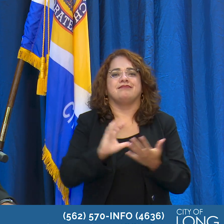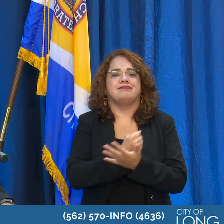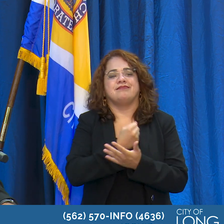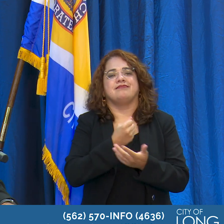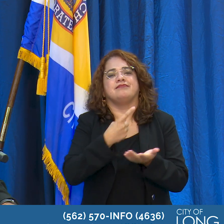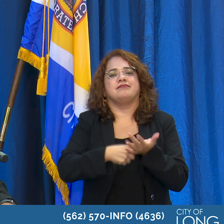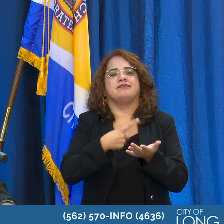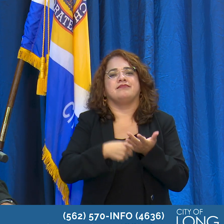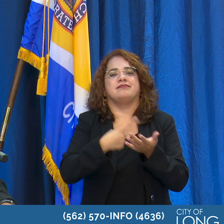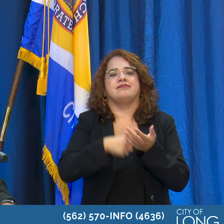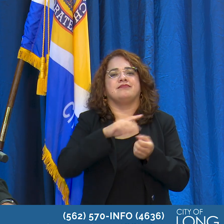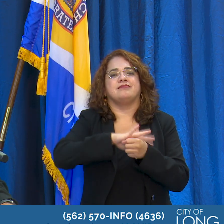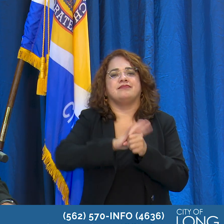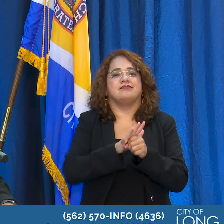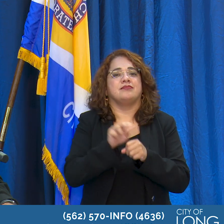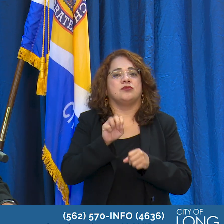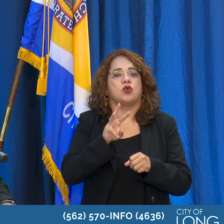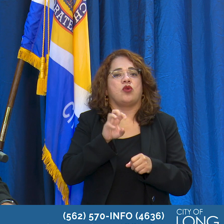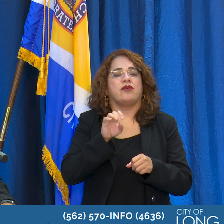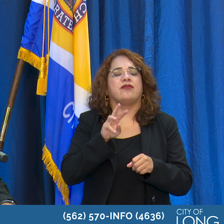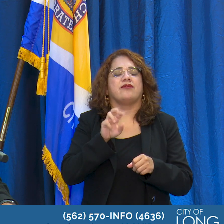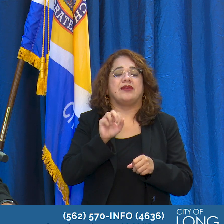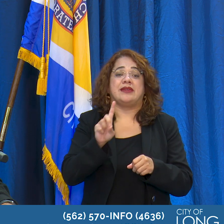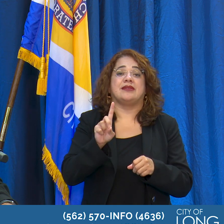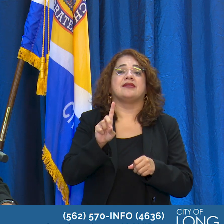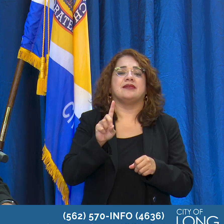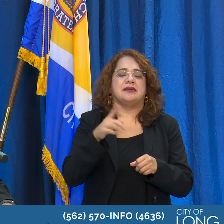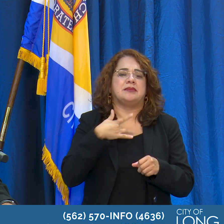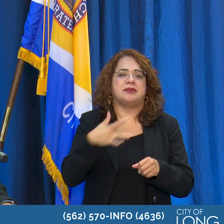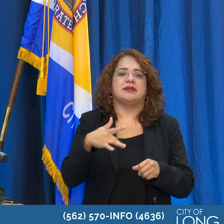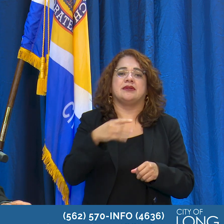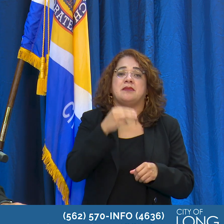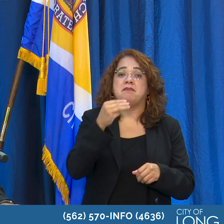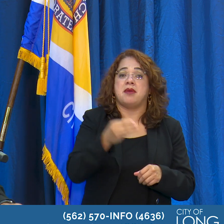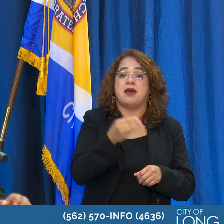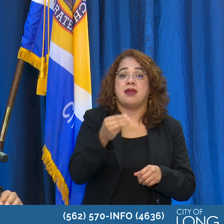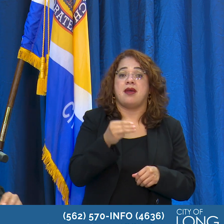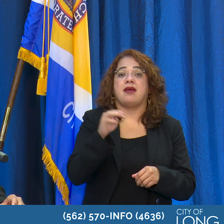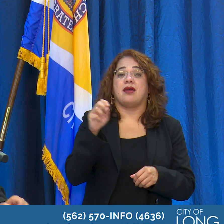and Thursdays at 3 p.m. I'm going to of course give a briefing.